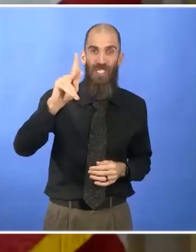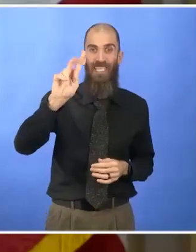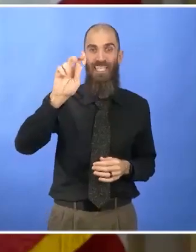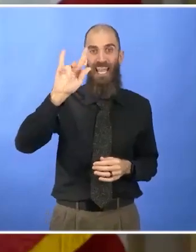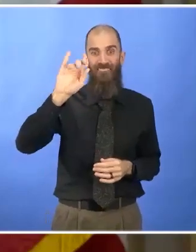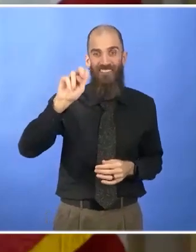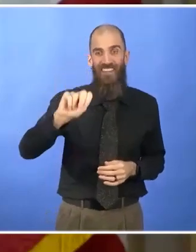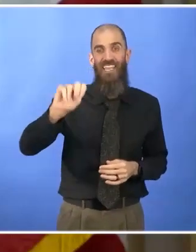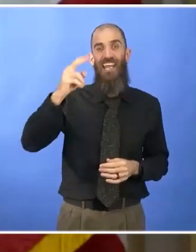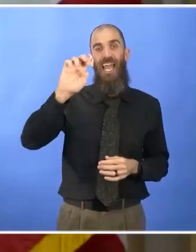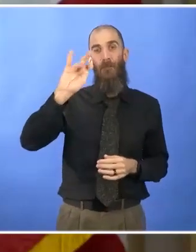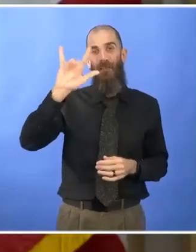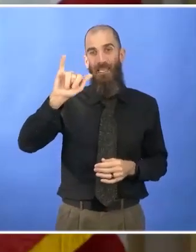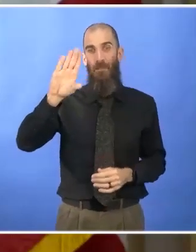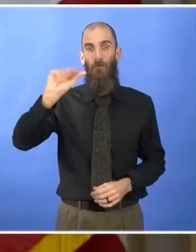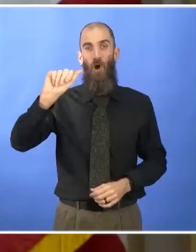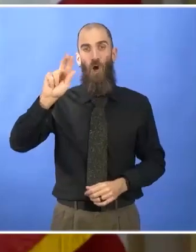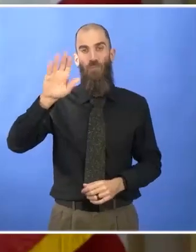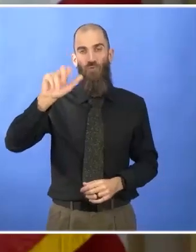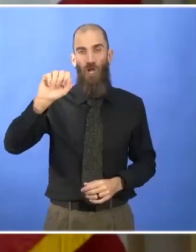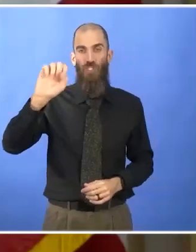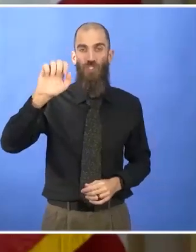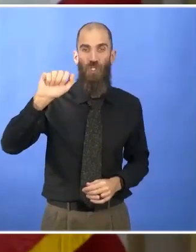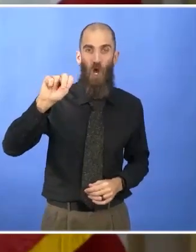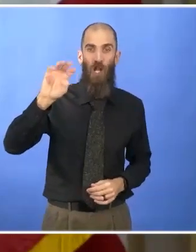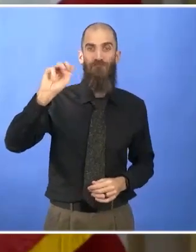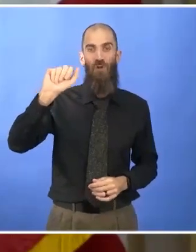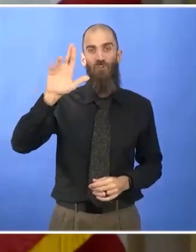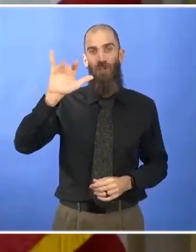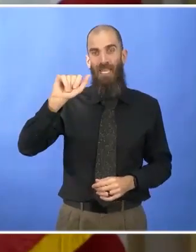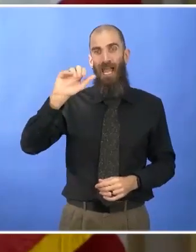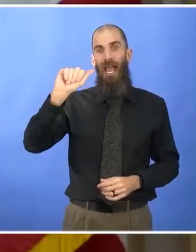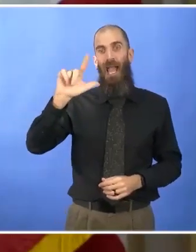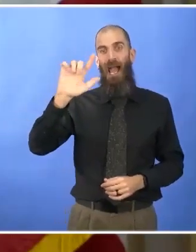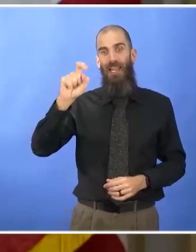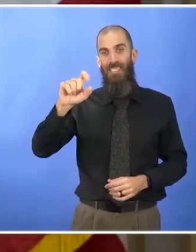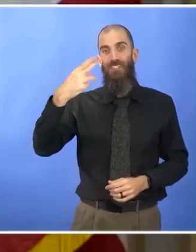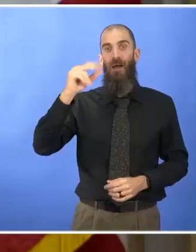MARK, BARBARA, SEAN, MARIA, ALEX, HOLLY, AND LISA FROM THE MEDIA BUREAU. JAMES FROM THE INTERNATIONAL